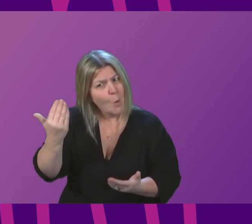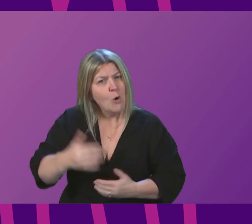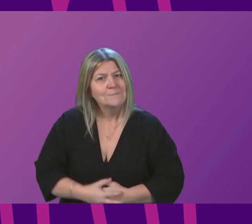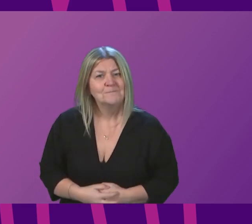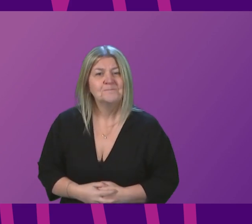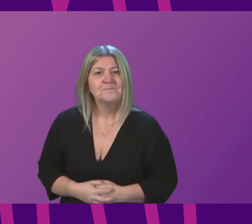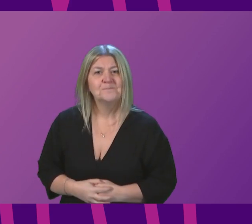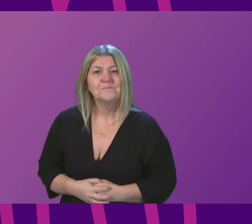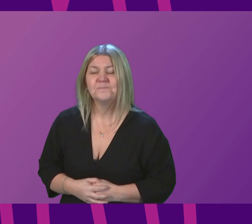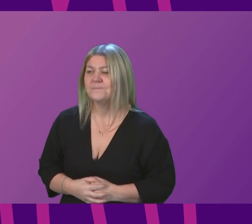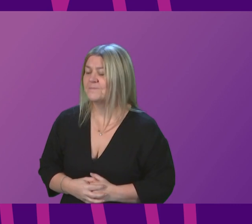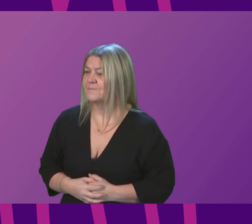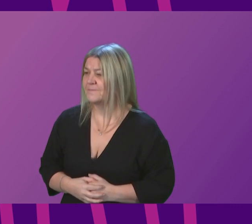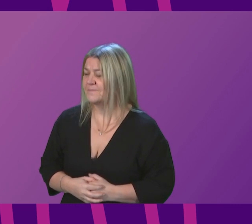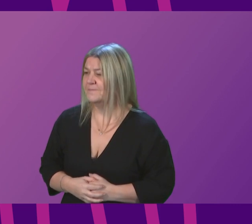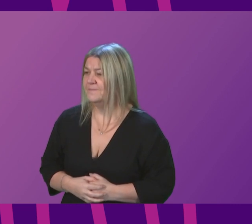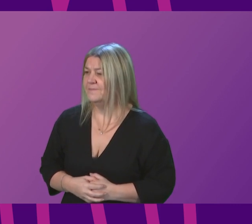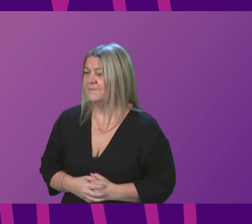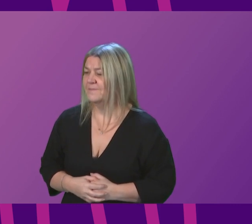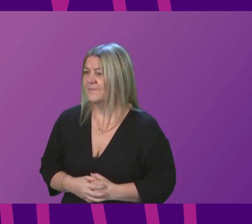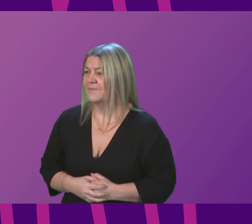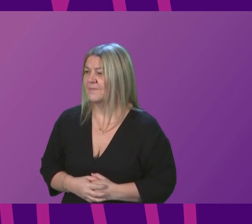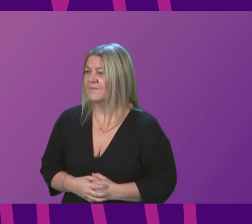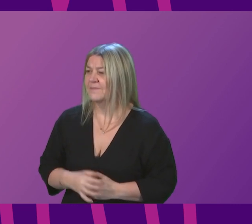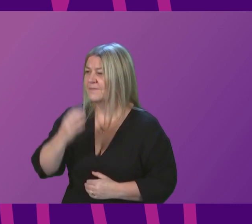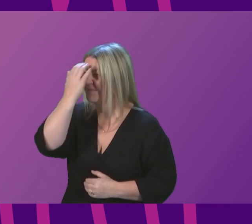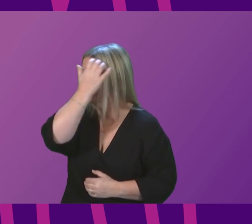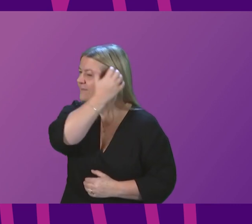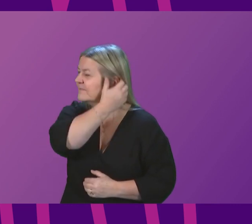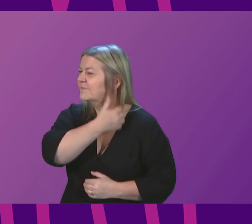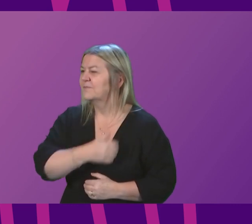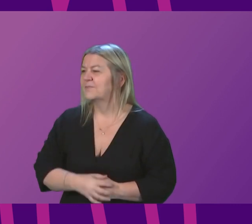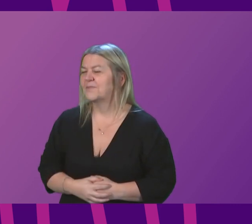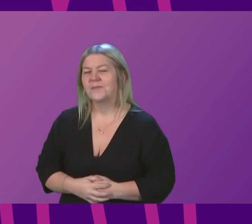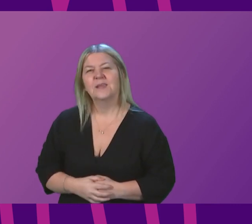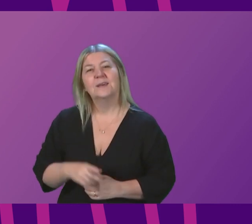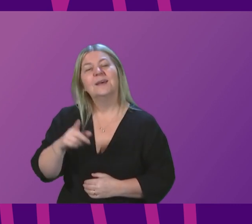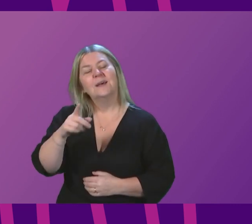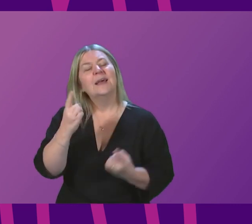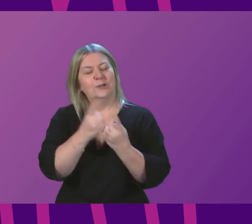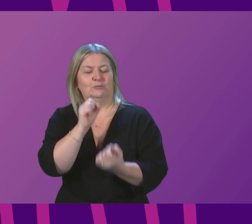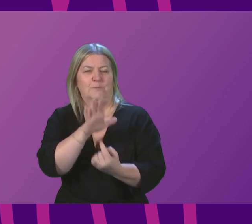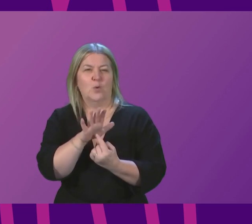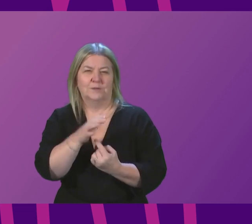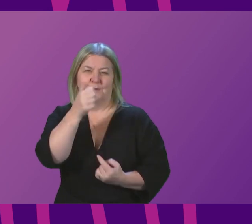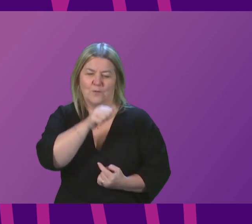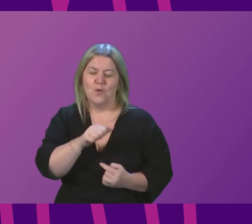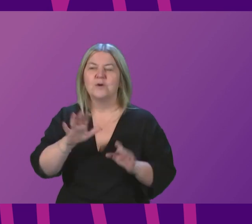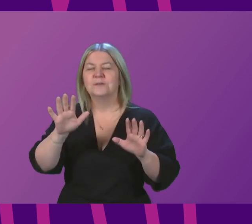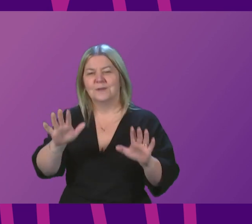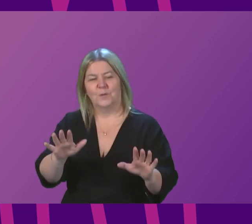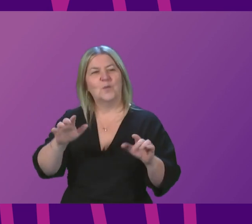Those issues are really important; we sometimes debate them in the chamber as if they are